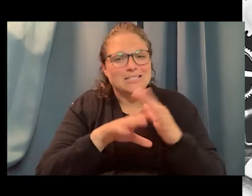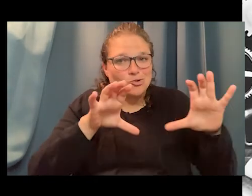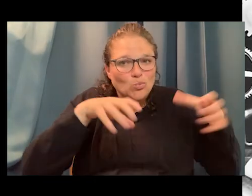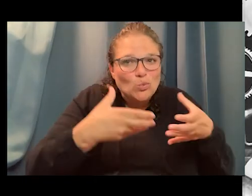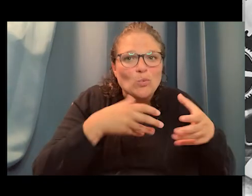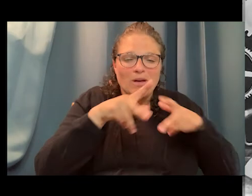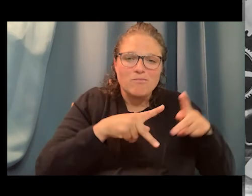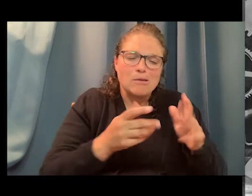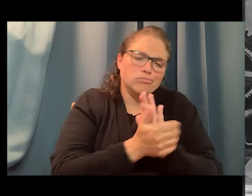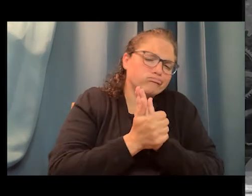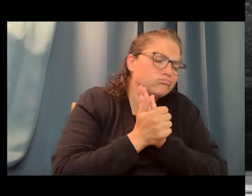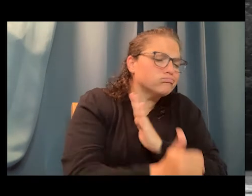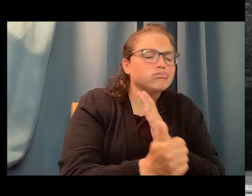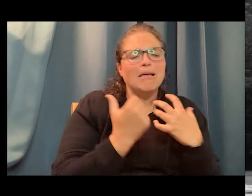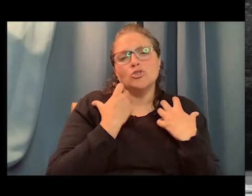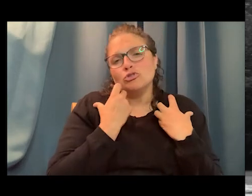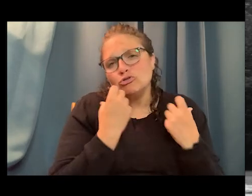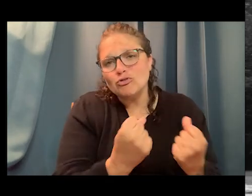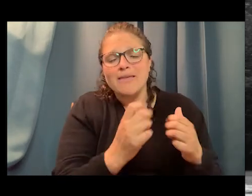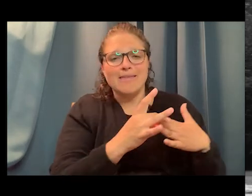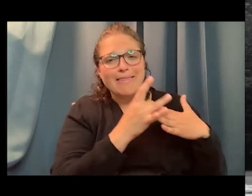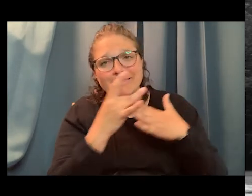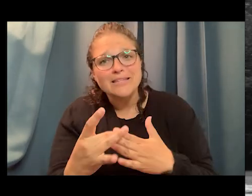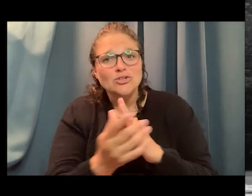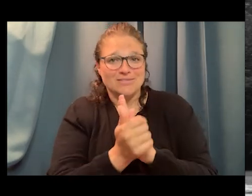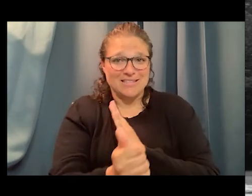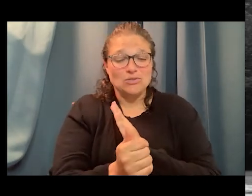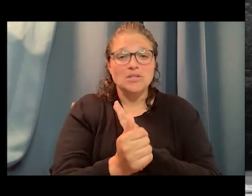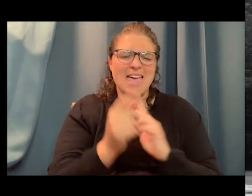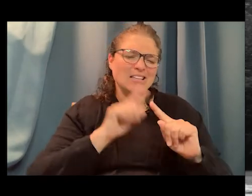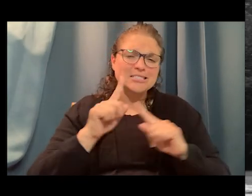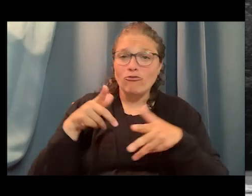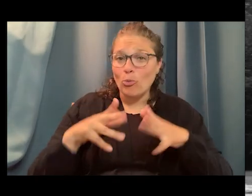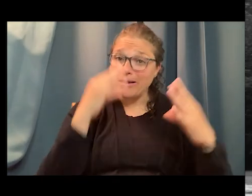pool of people with diverse strengths, leadership styles, and unique ways of thinking.